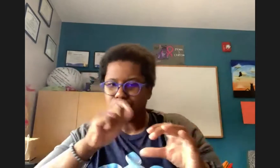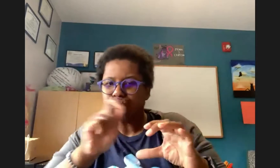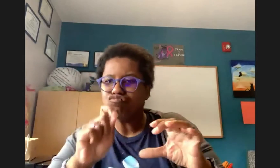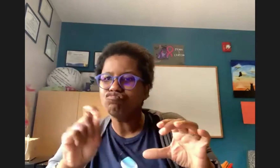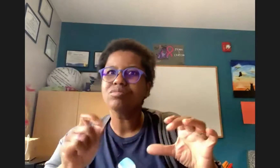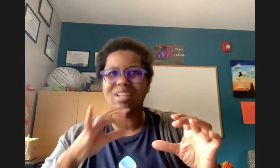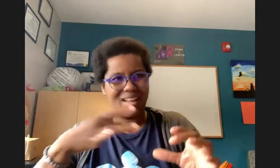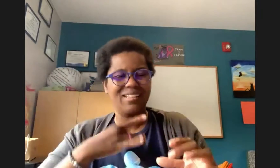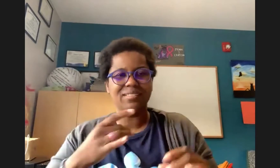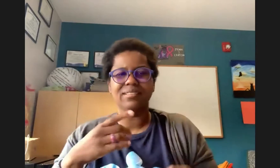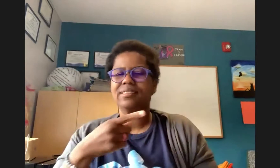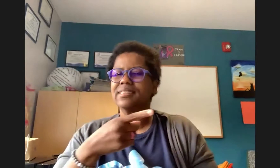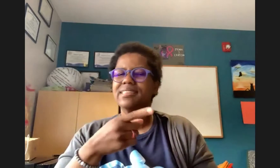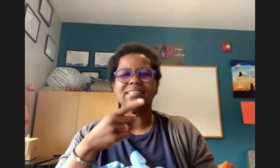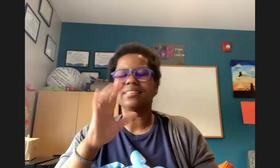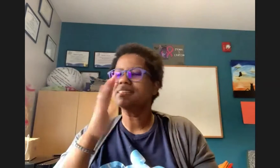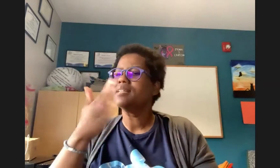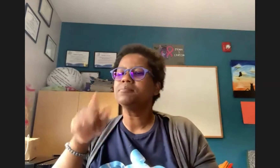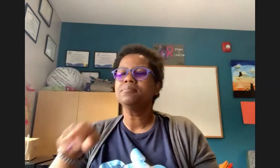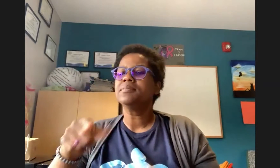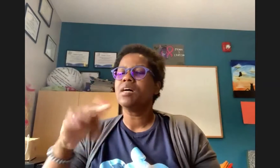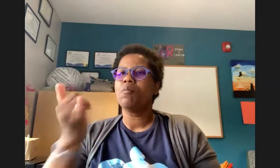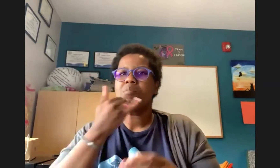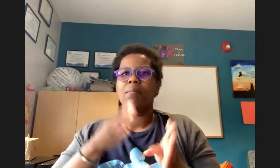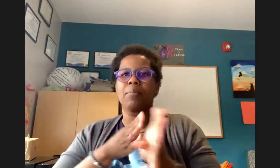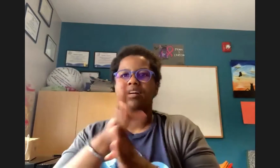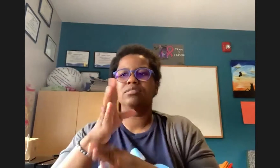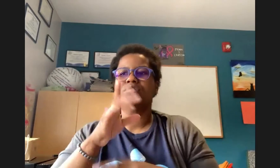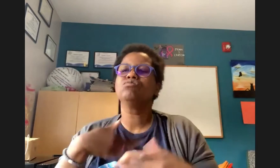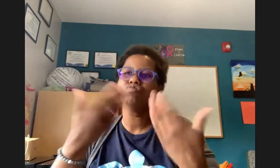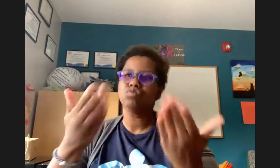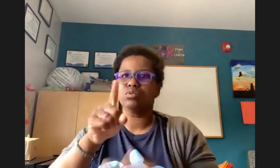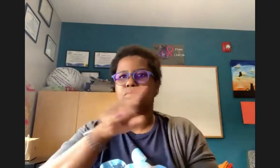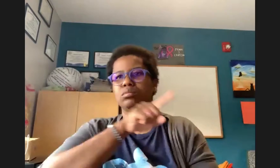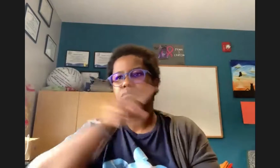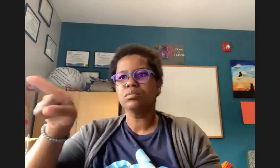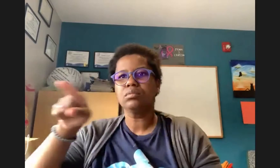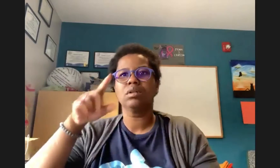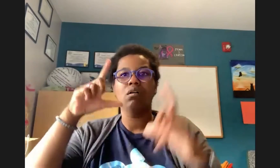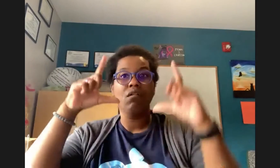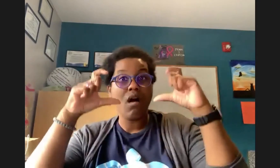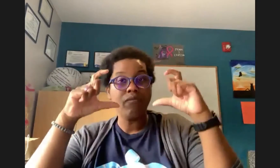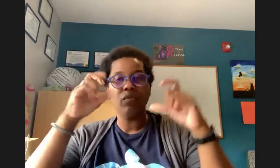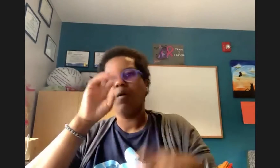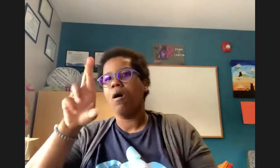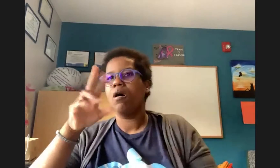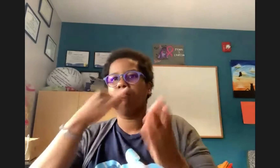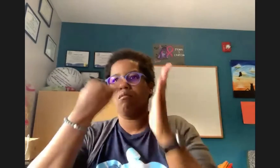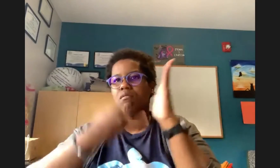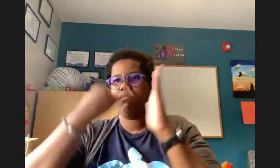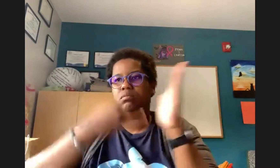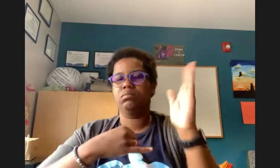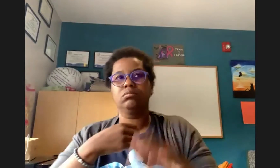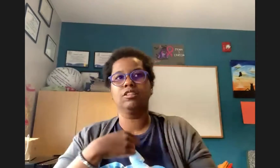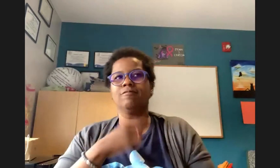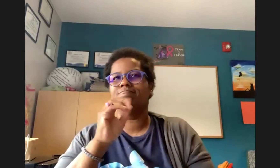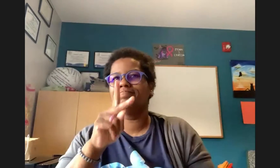I like designing frames for glasses. They told me I was in the wrong program. I should go to art or photography.